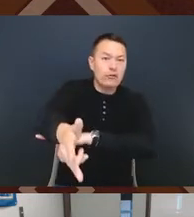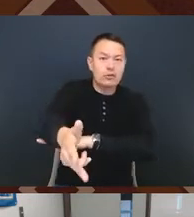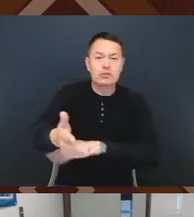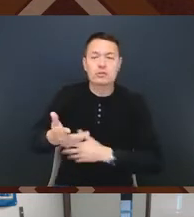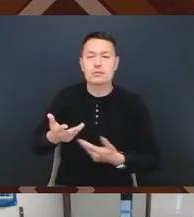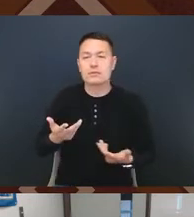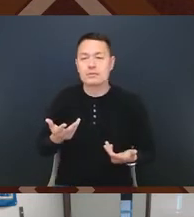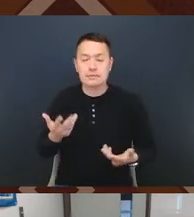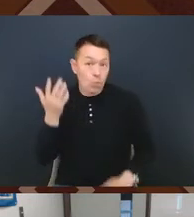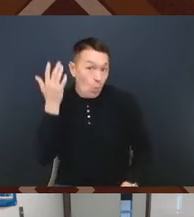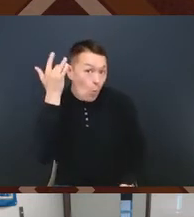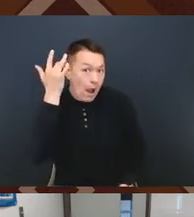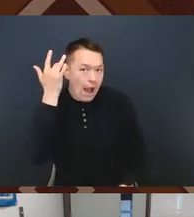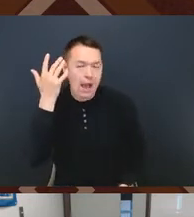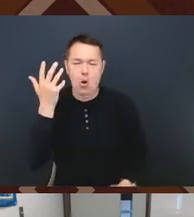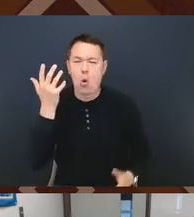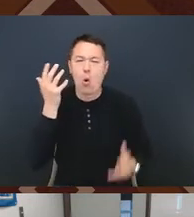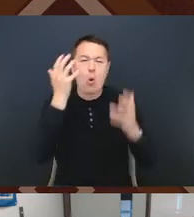because they were terrorists